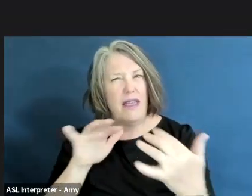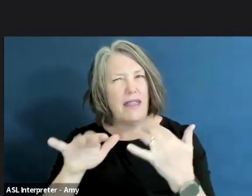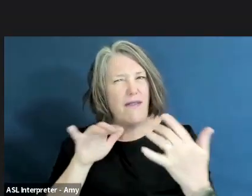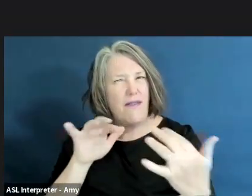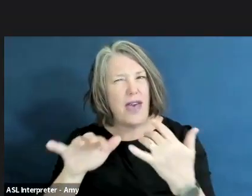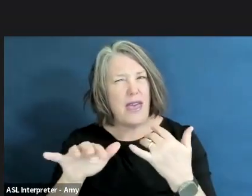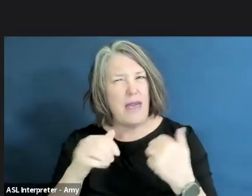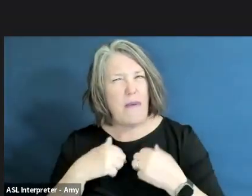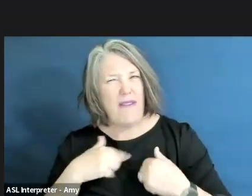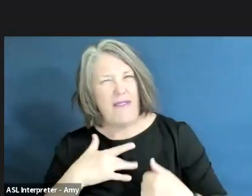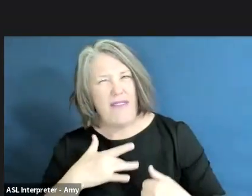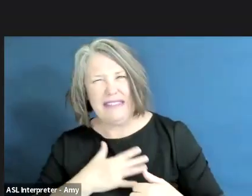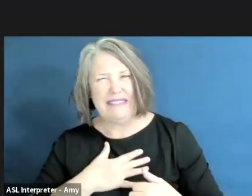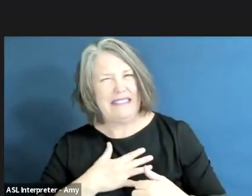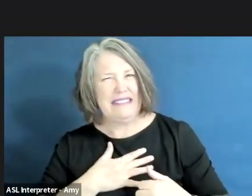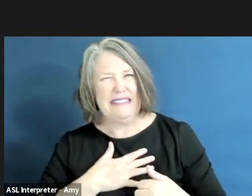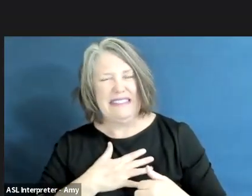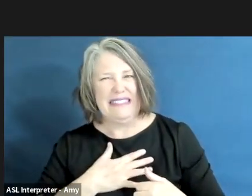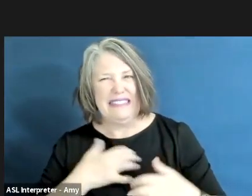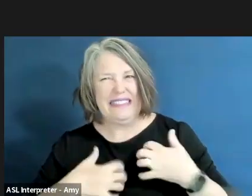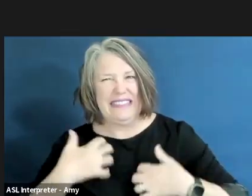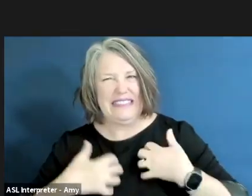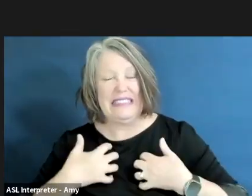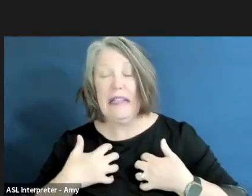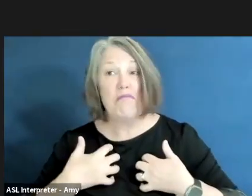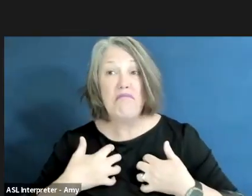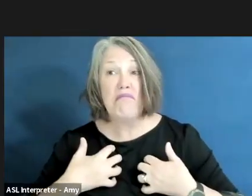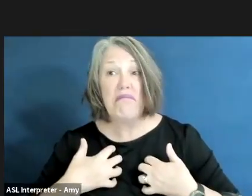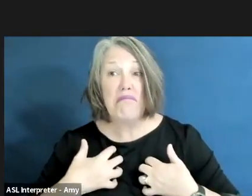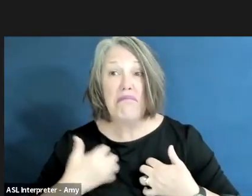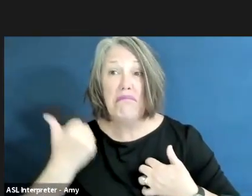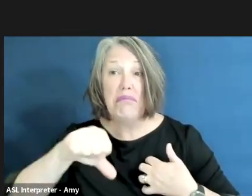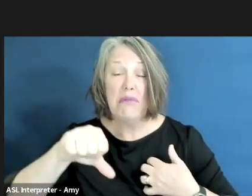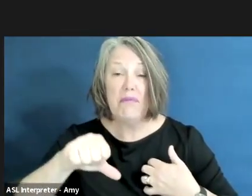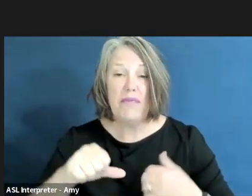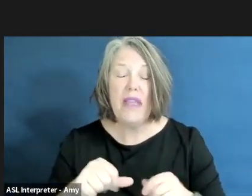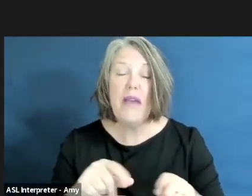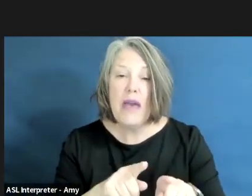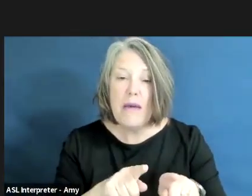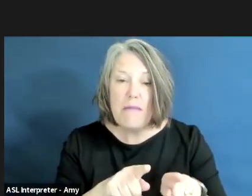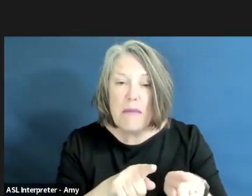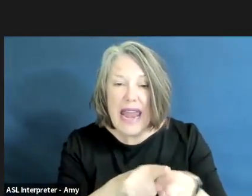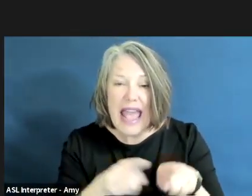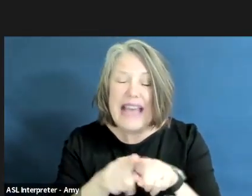However, as a disabled person, I always feel the need even now,